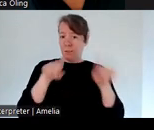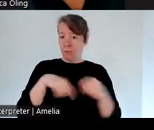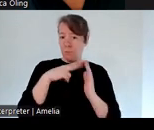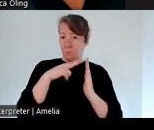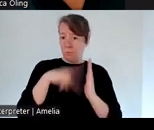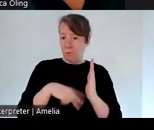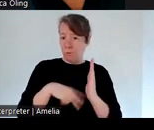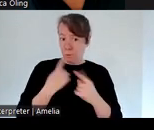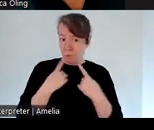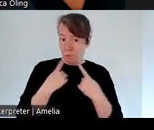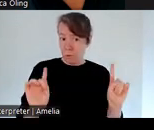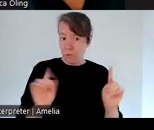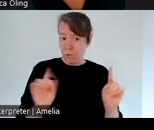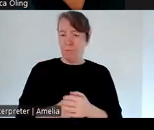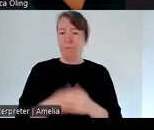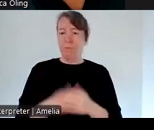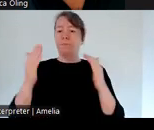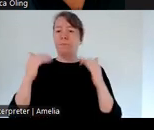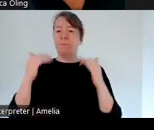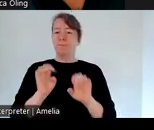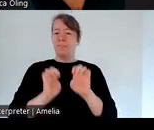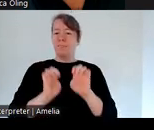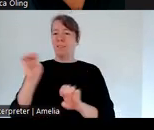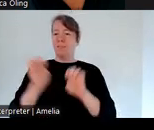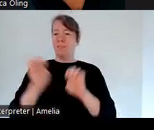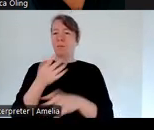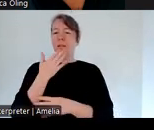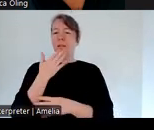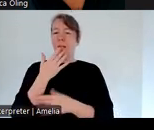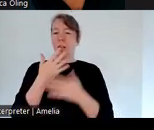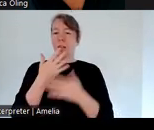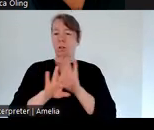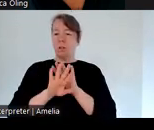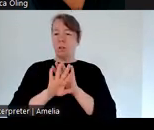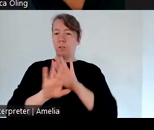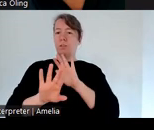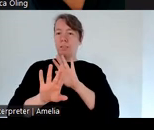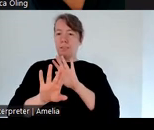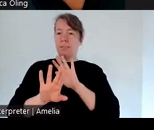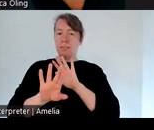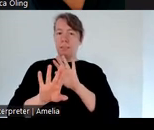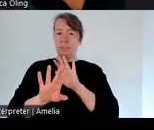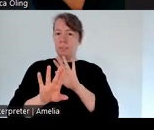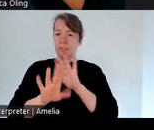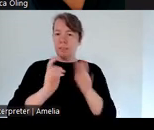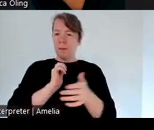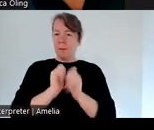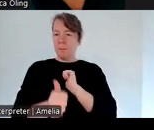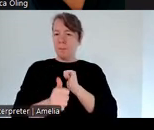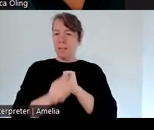Evaluate color contrast to, again, make sure that it's passing the color contrast standards.